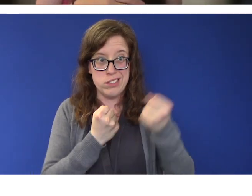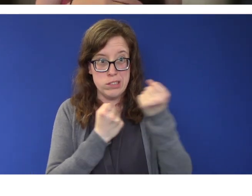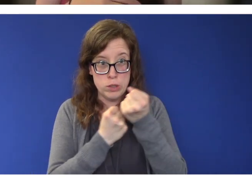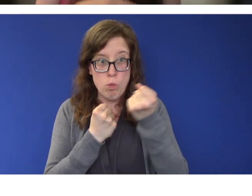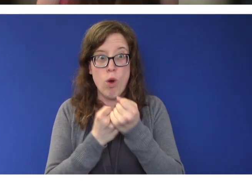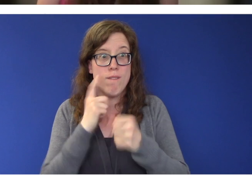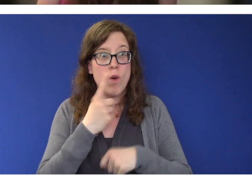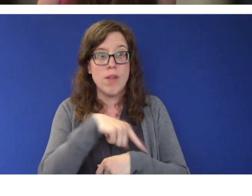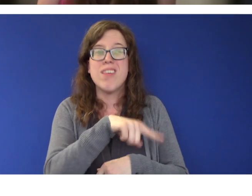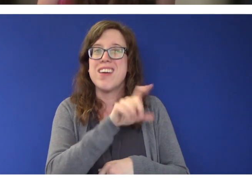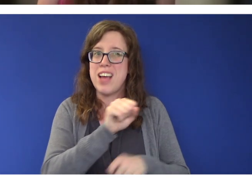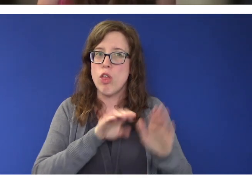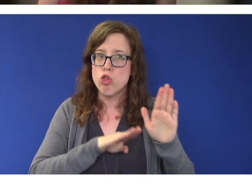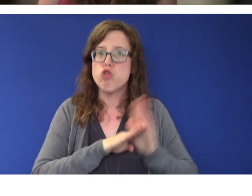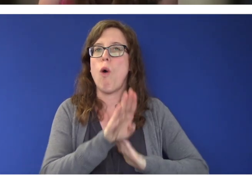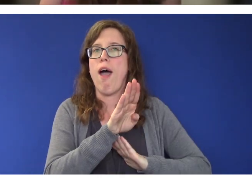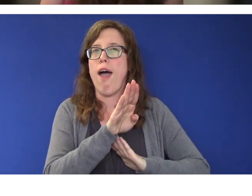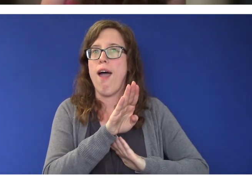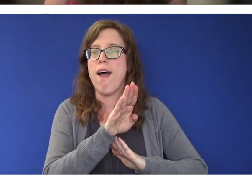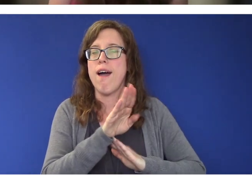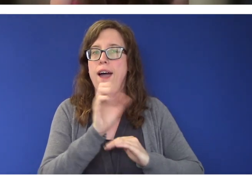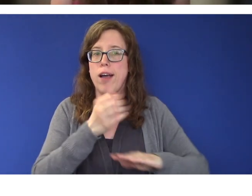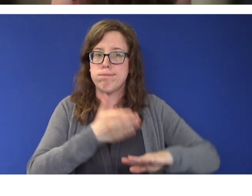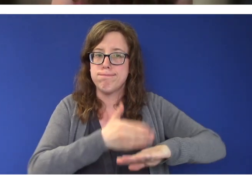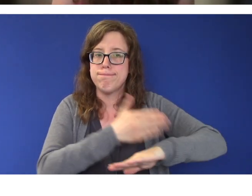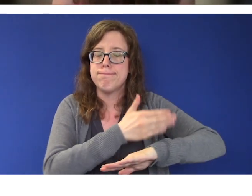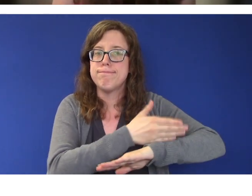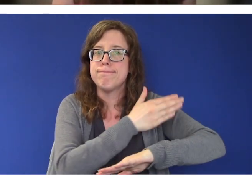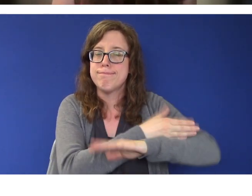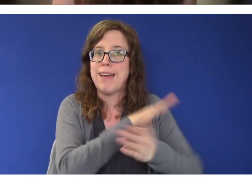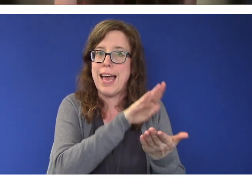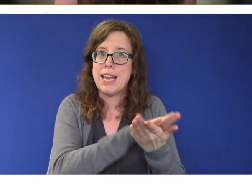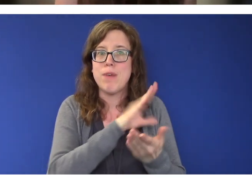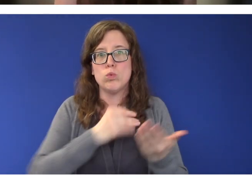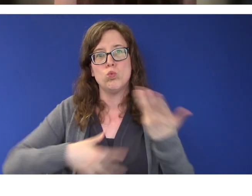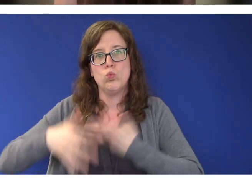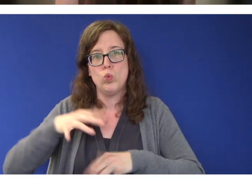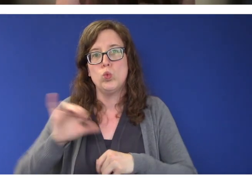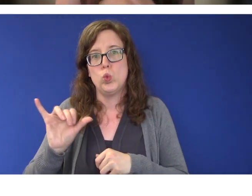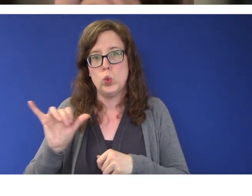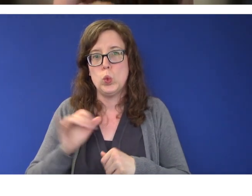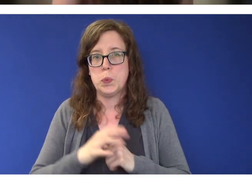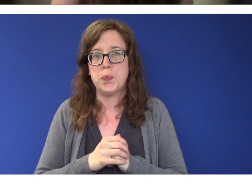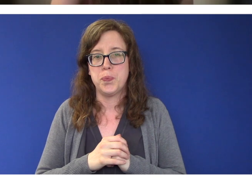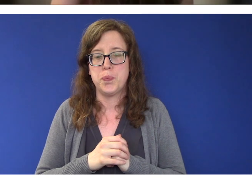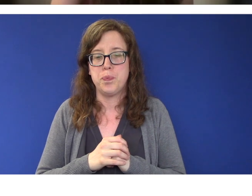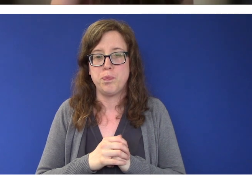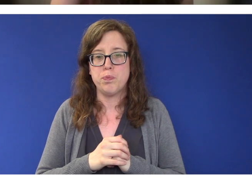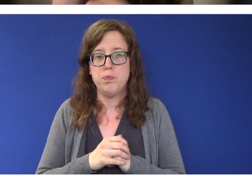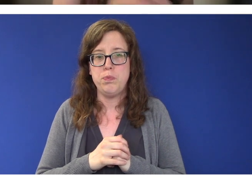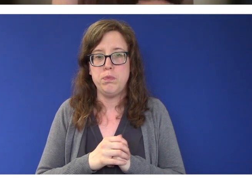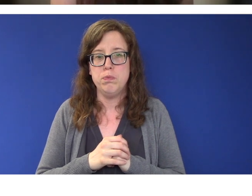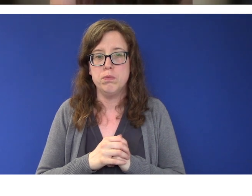your student can thrive and continue to make gains both academically and socially.